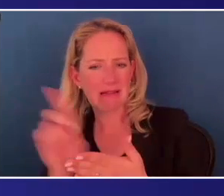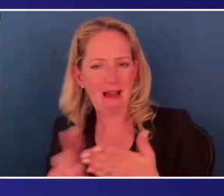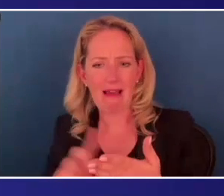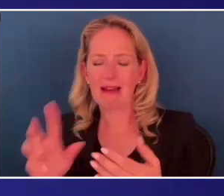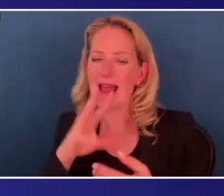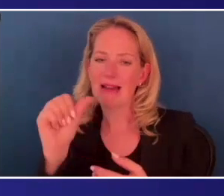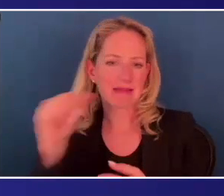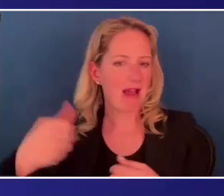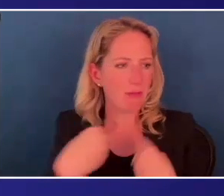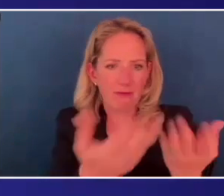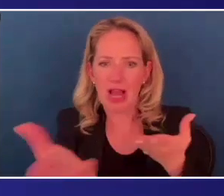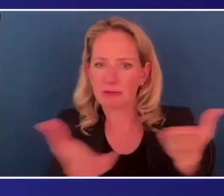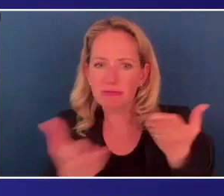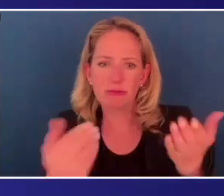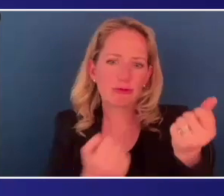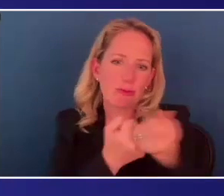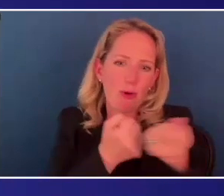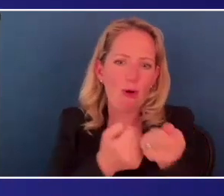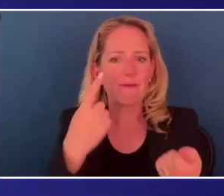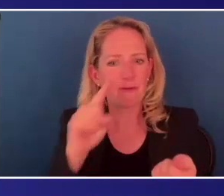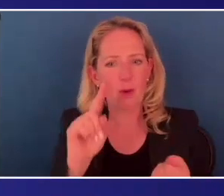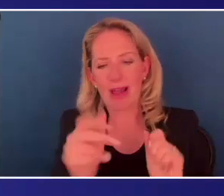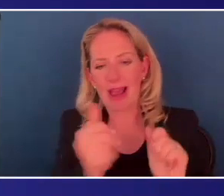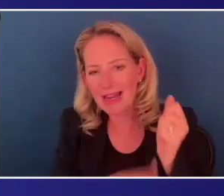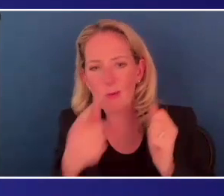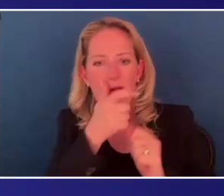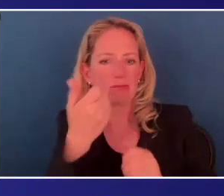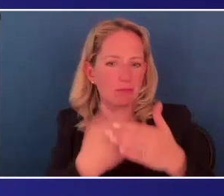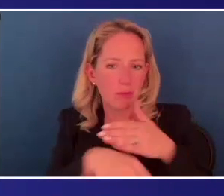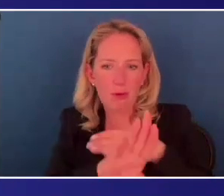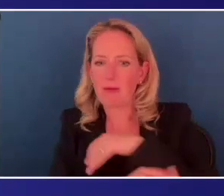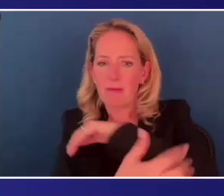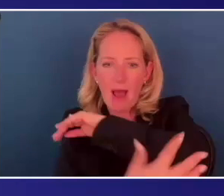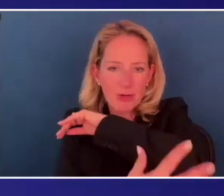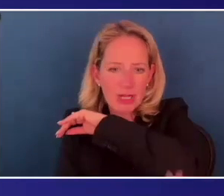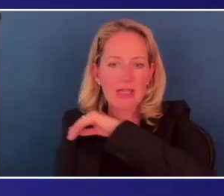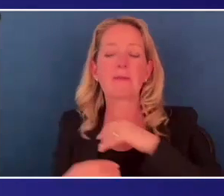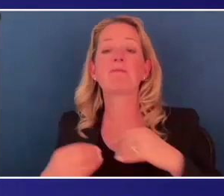HA group of Americans who can't fully participate in the economy through home ownership and entrepreneurship.